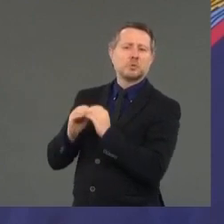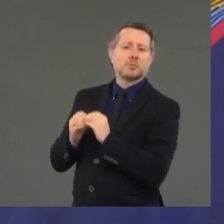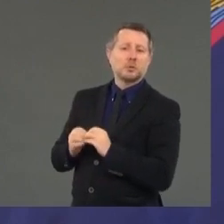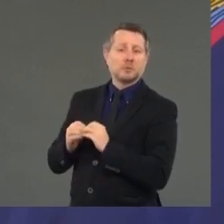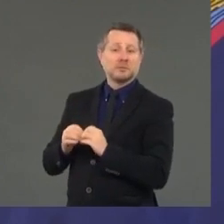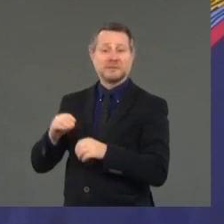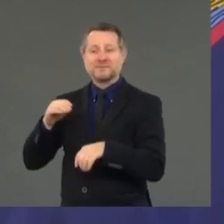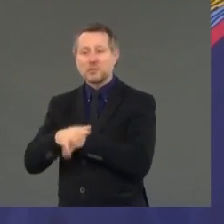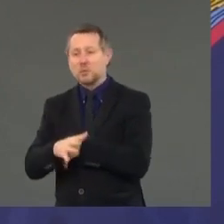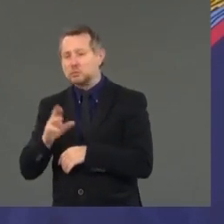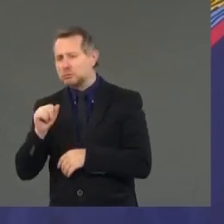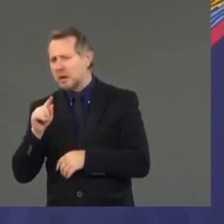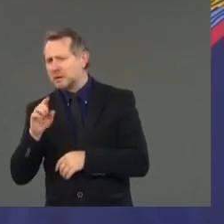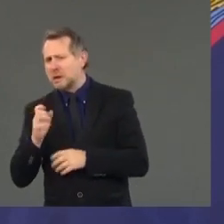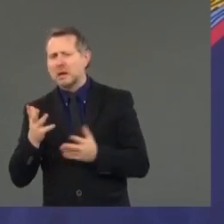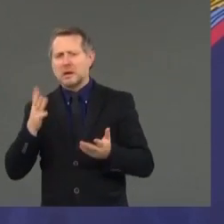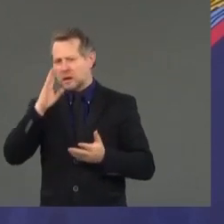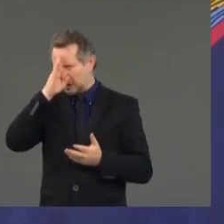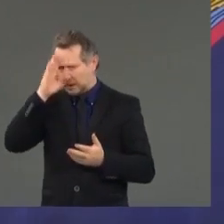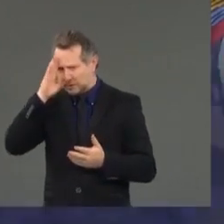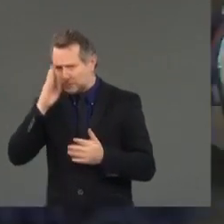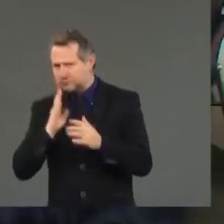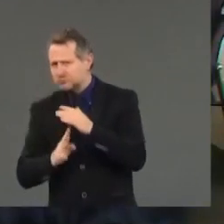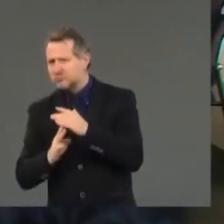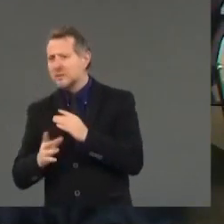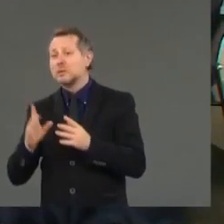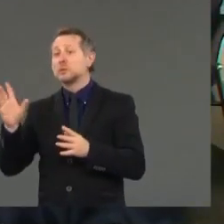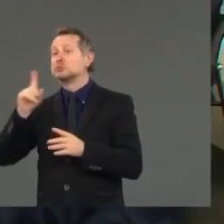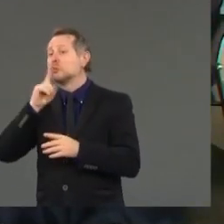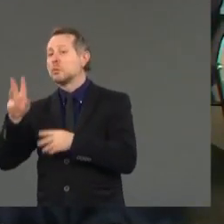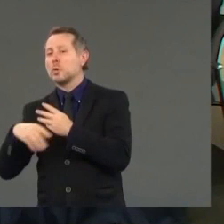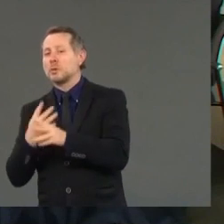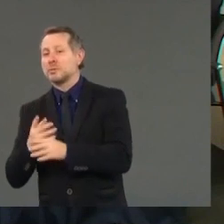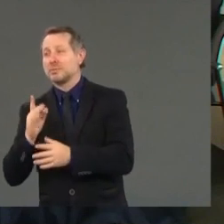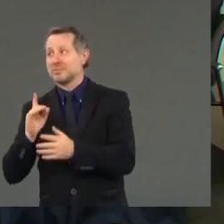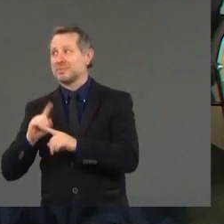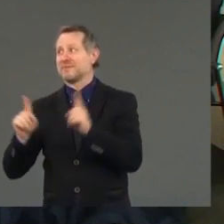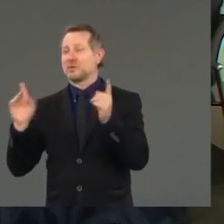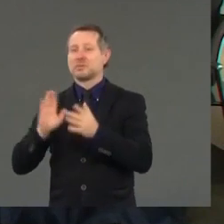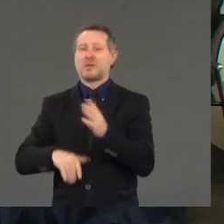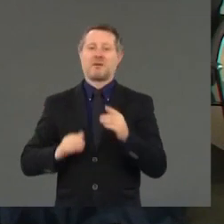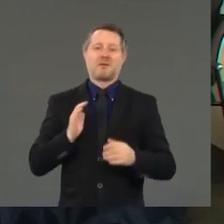A DIFFERENT SITUATION THAN WHAT WE HAVE HERE IN TERMS OF DENSITY, NUMBERS, INFECTION